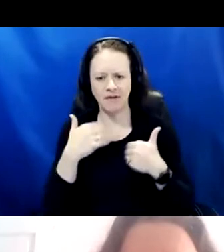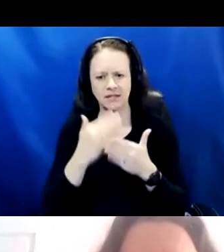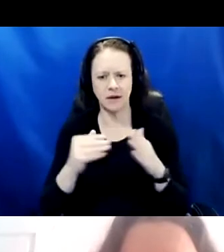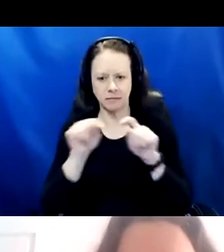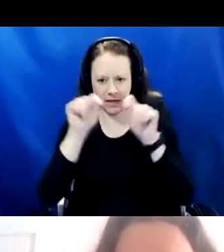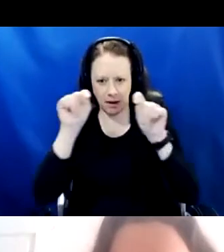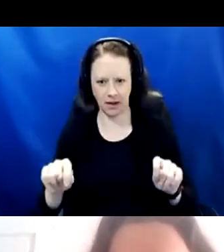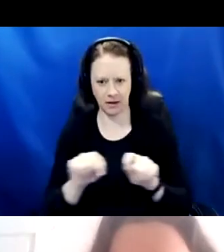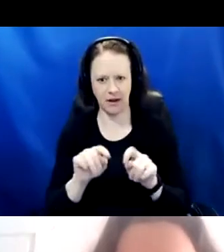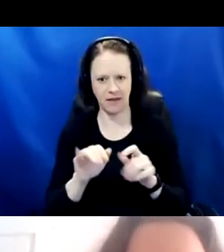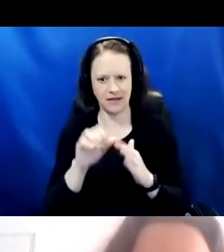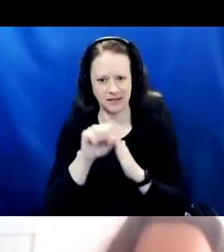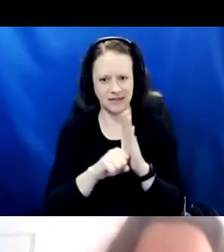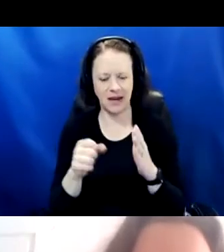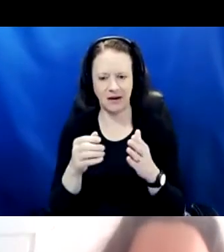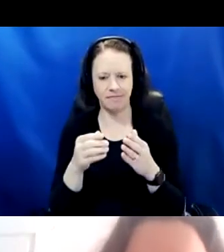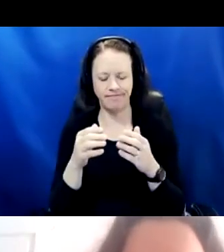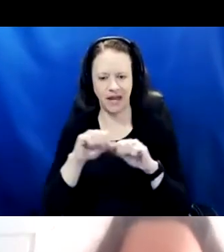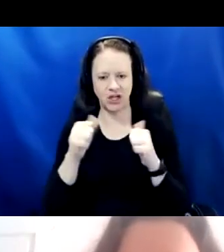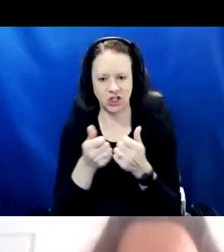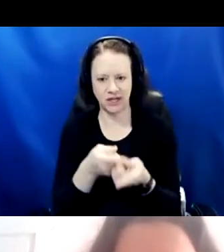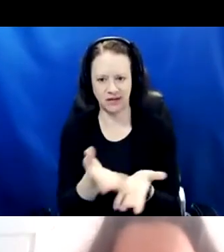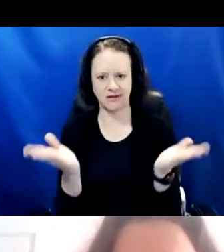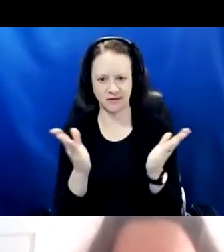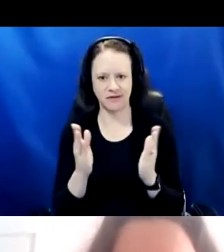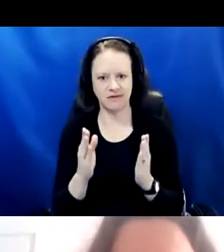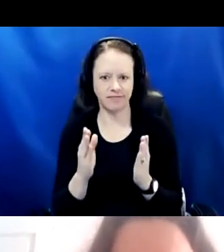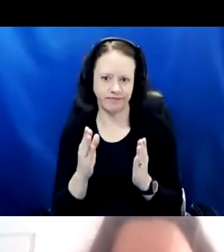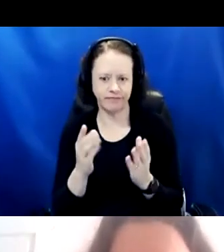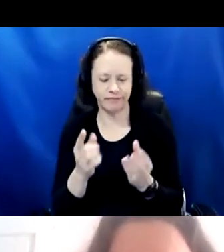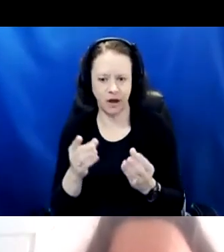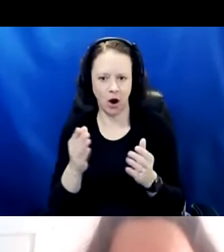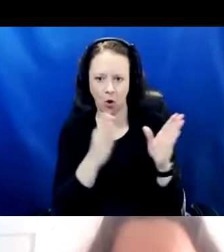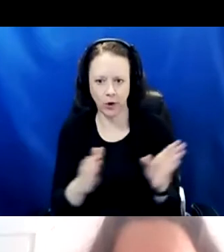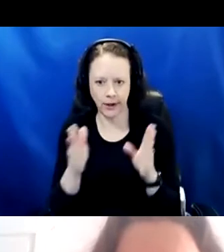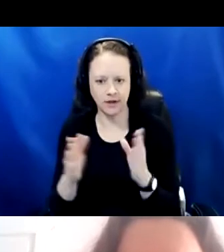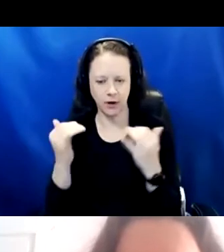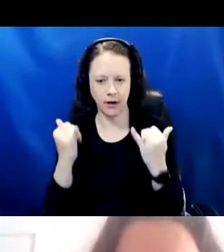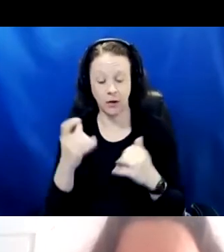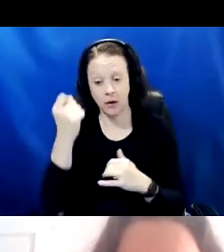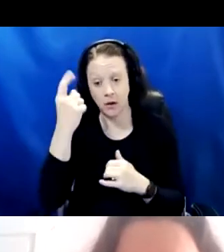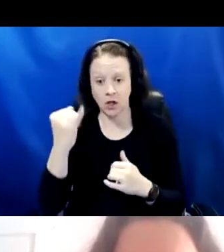It may be that these template letters are not necessary if you know, people are truly permitted to do